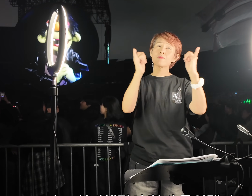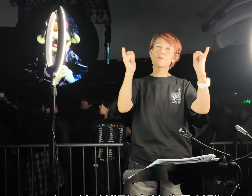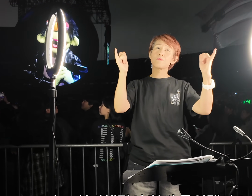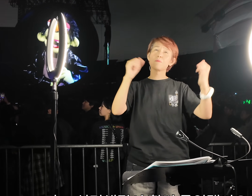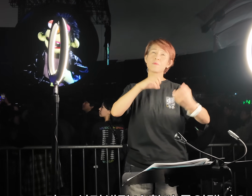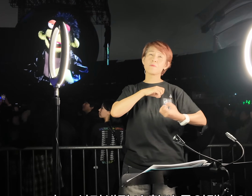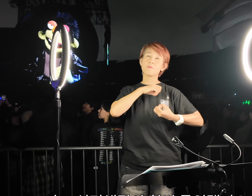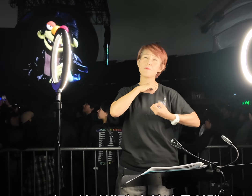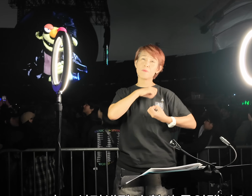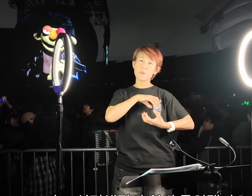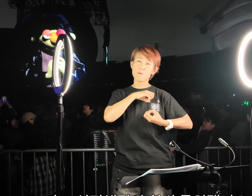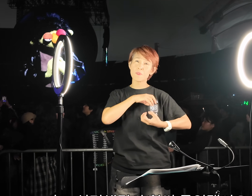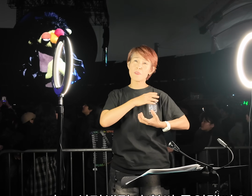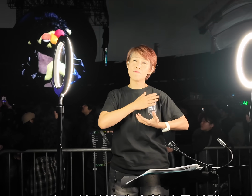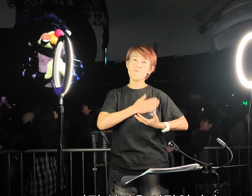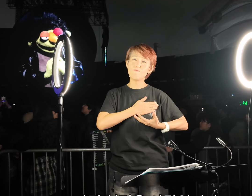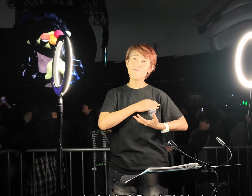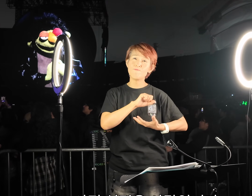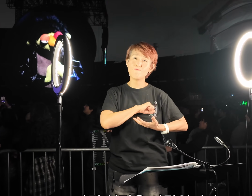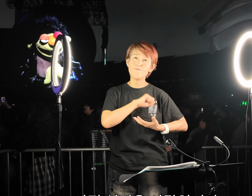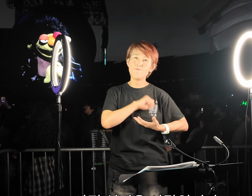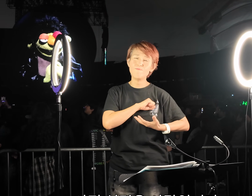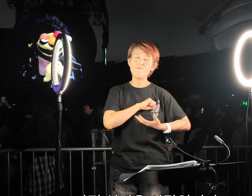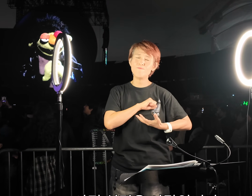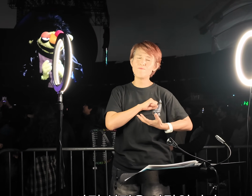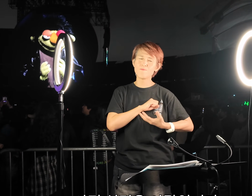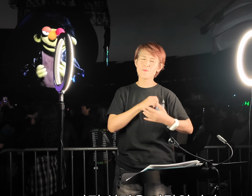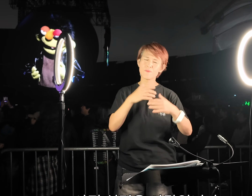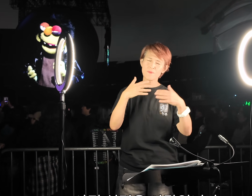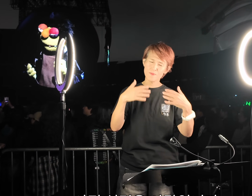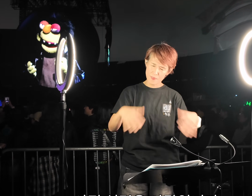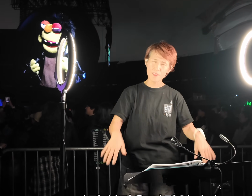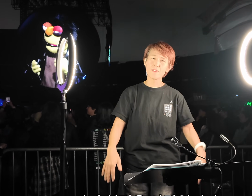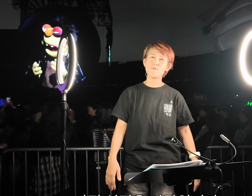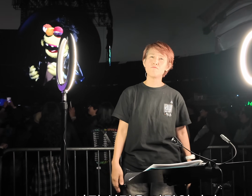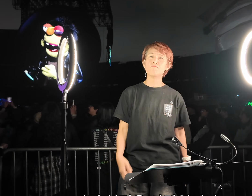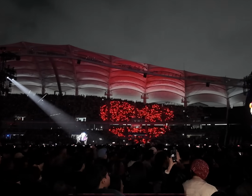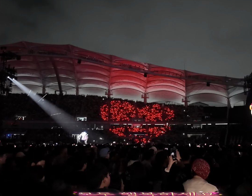Thanks to that, I felt much more connected to the song. Pre-song explanations are love 💛